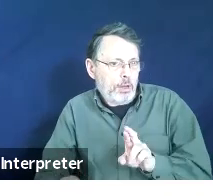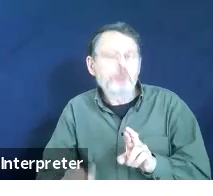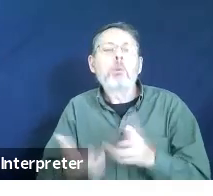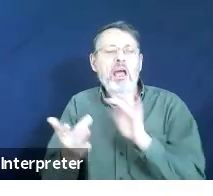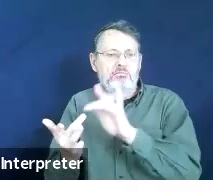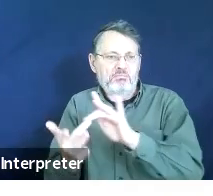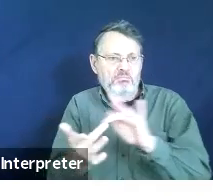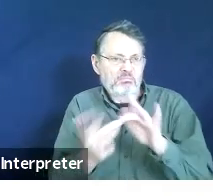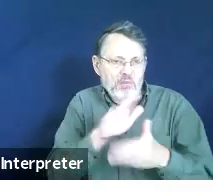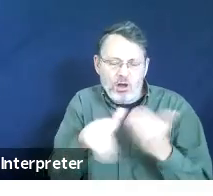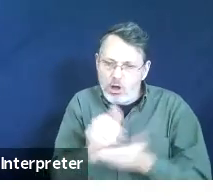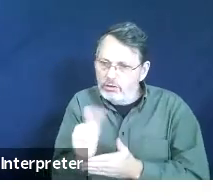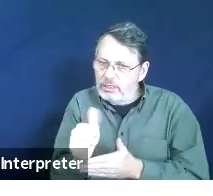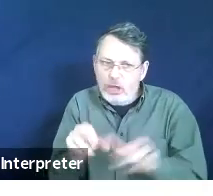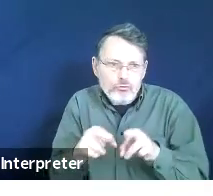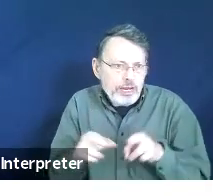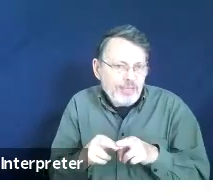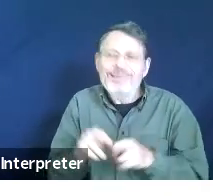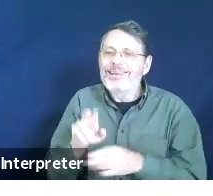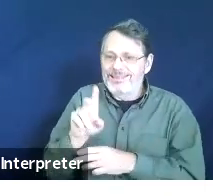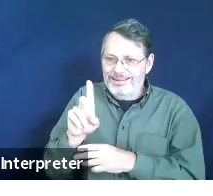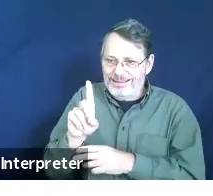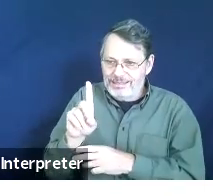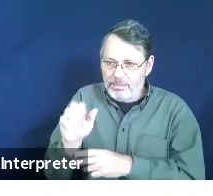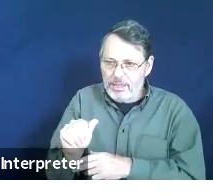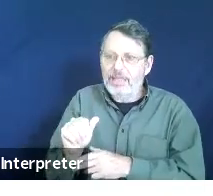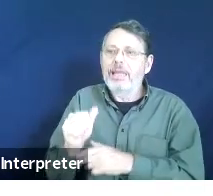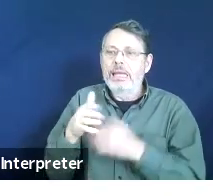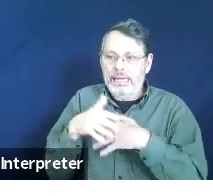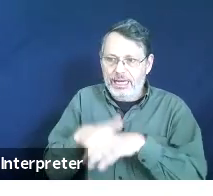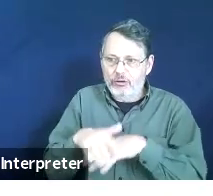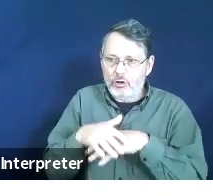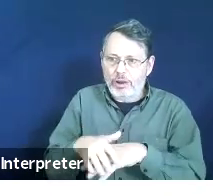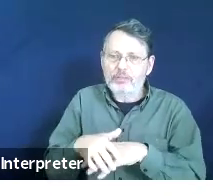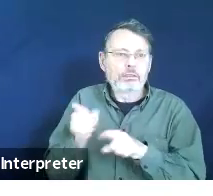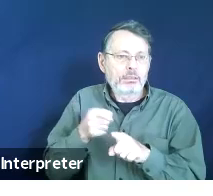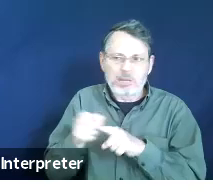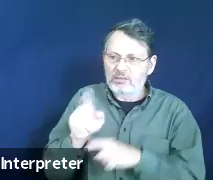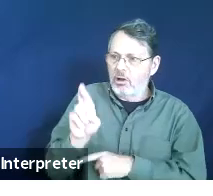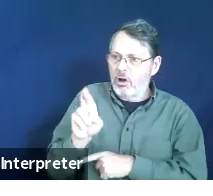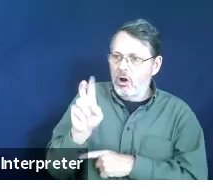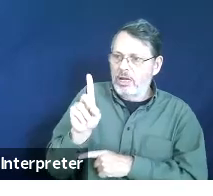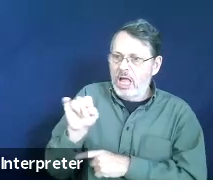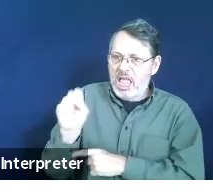the Disability Integration Specialists, who each have their own network and connections